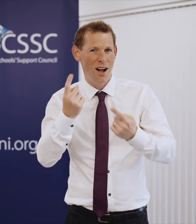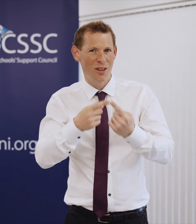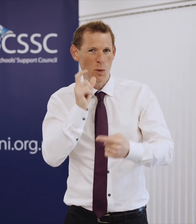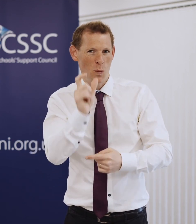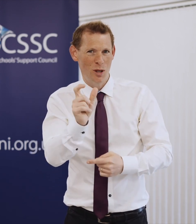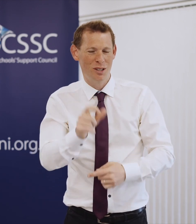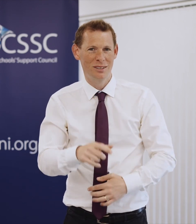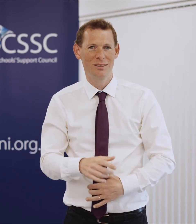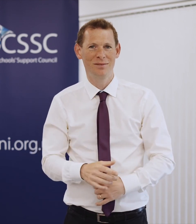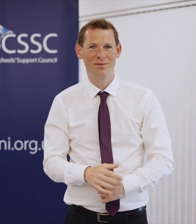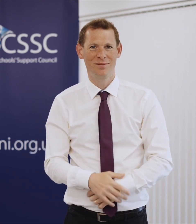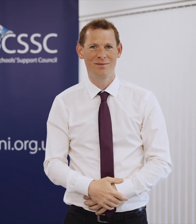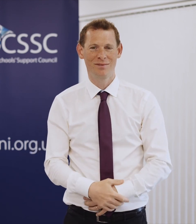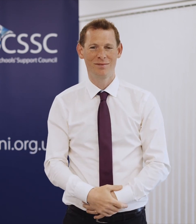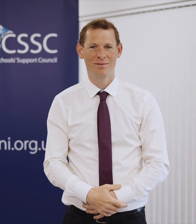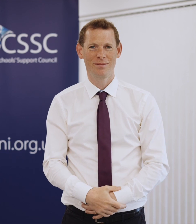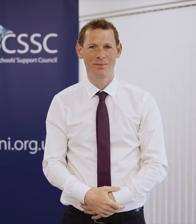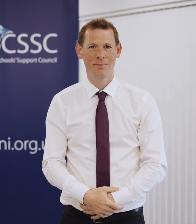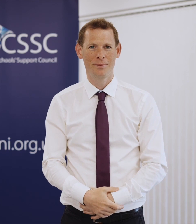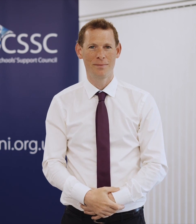Okay, I'll give you another word and see if you can work out what this one is.